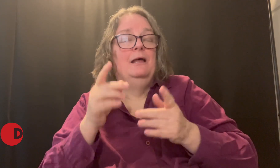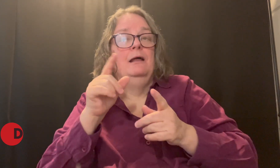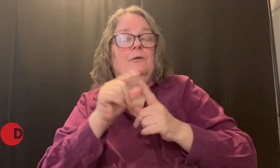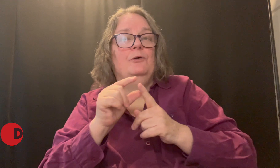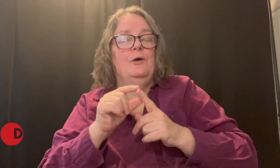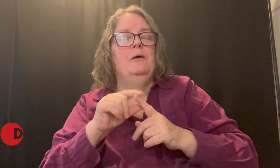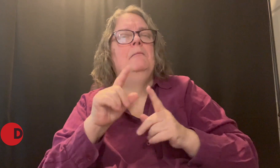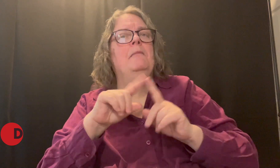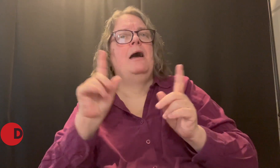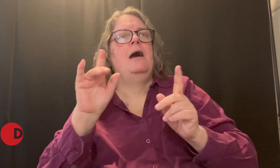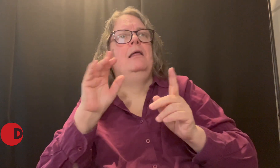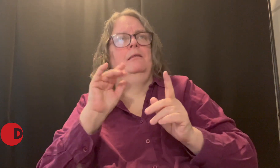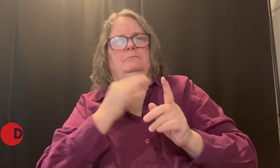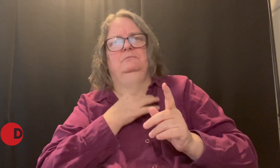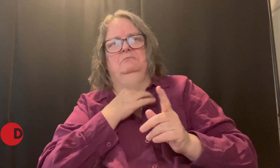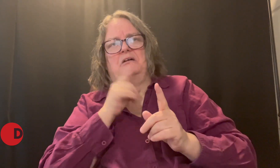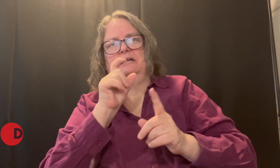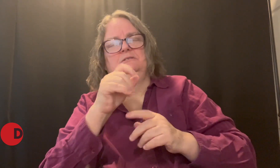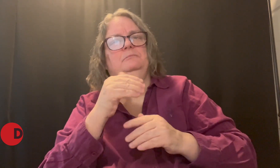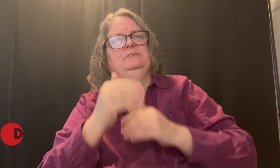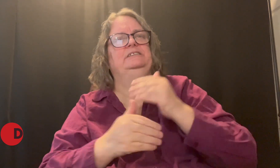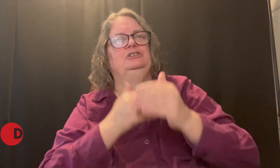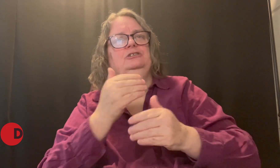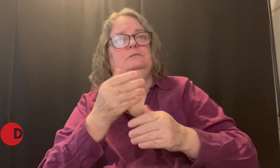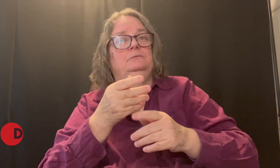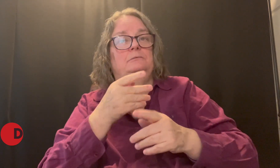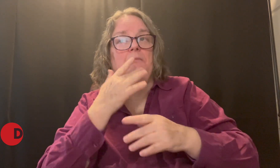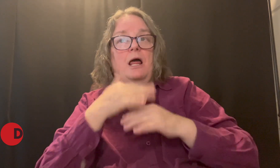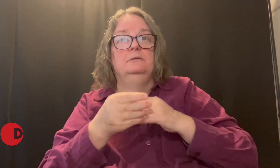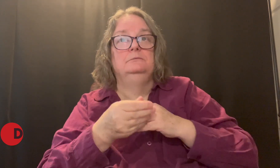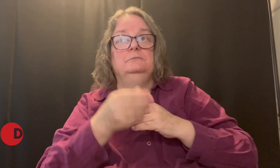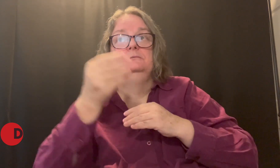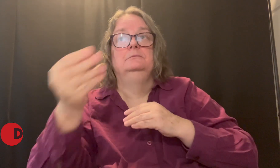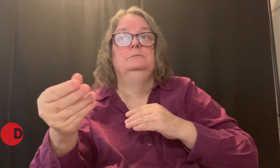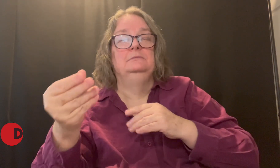to blood but what is the procedure? If the donation of blood is found